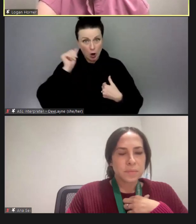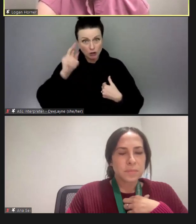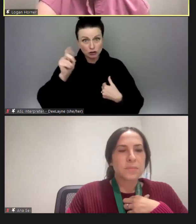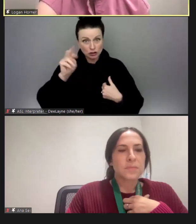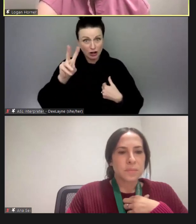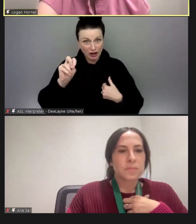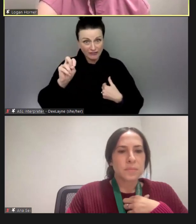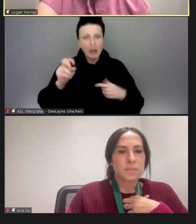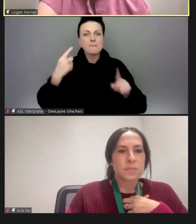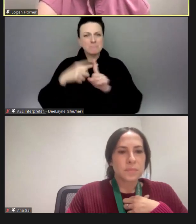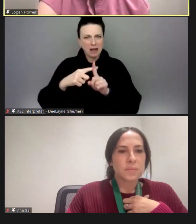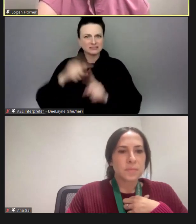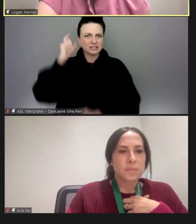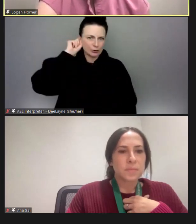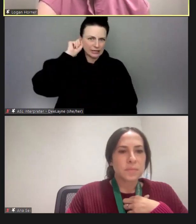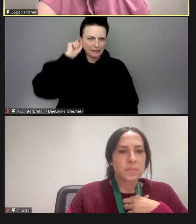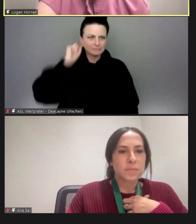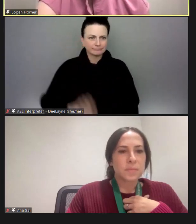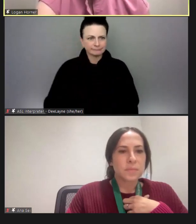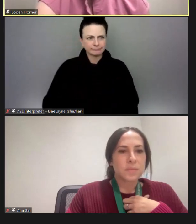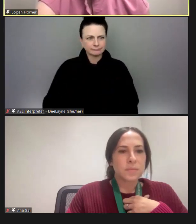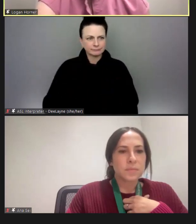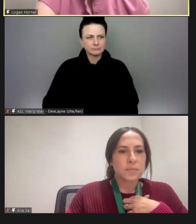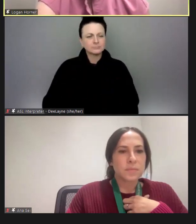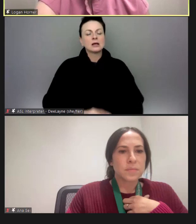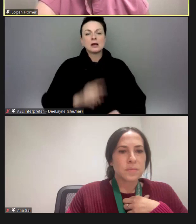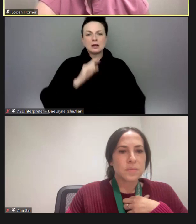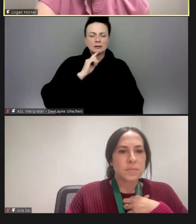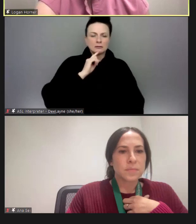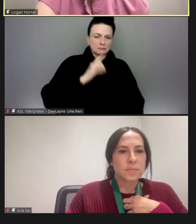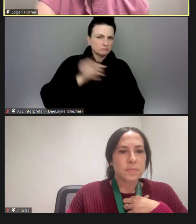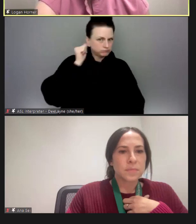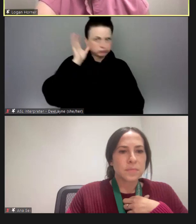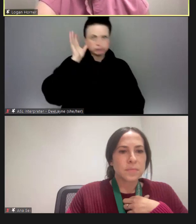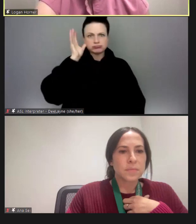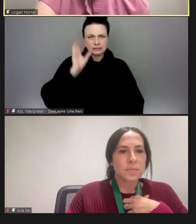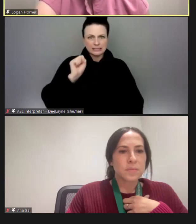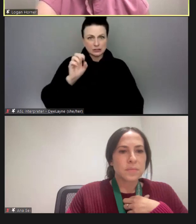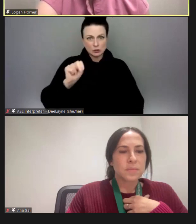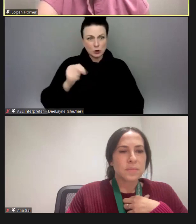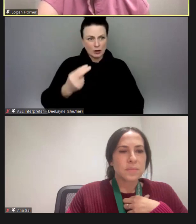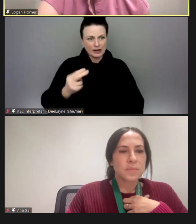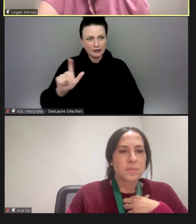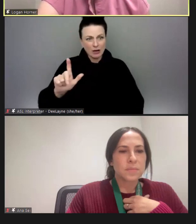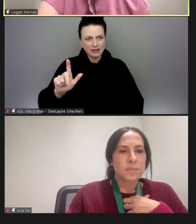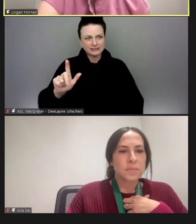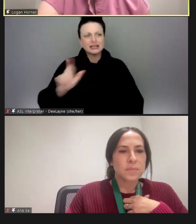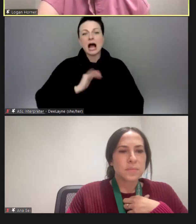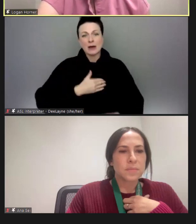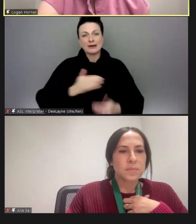hearing aid profound sensory neural